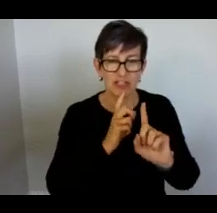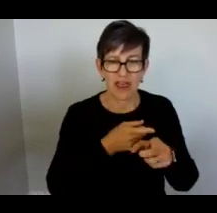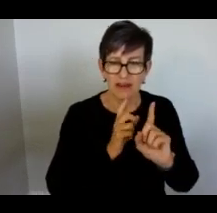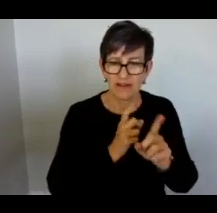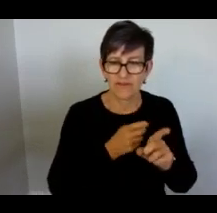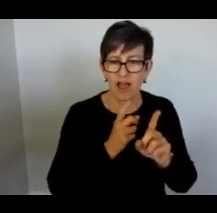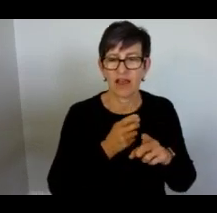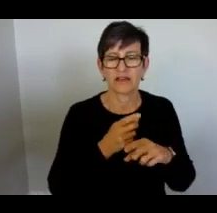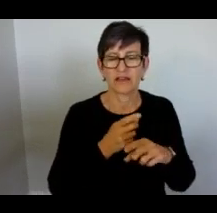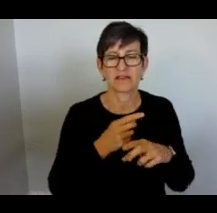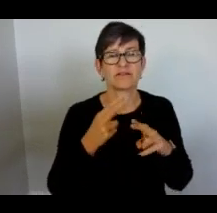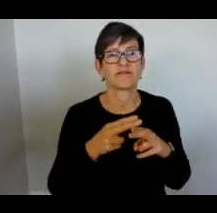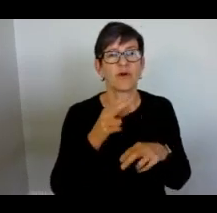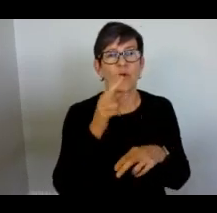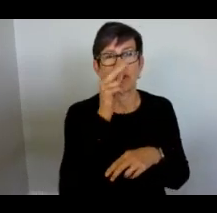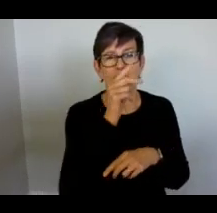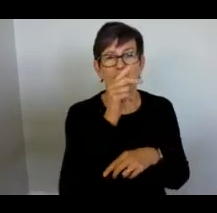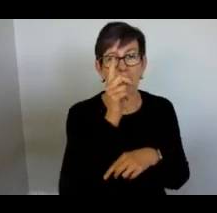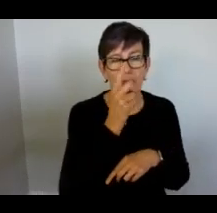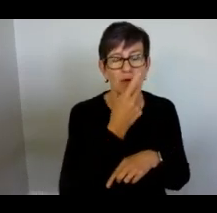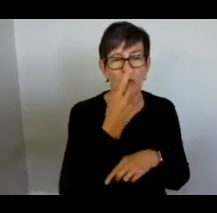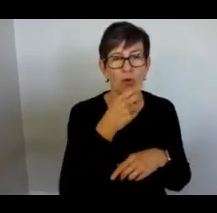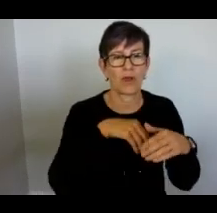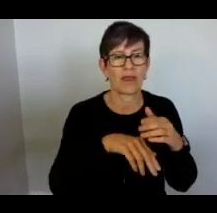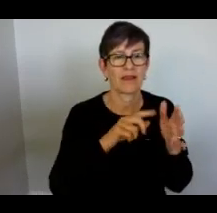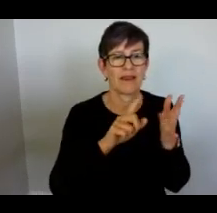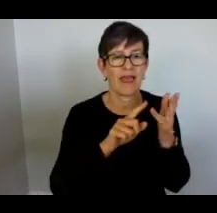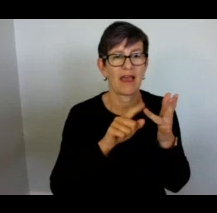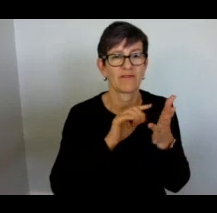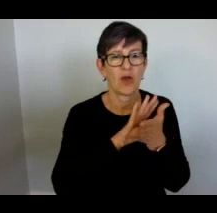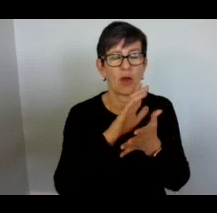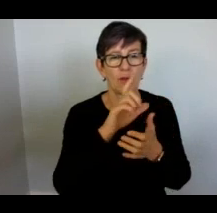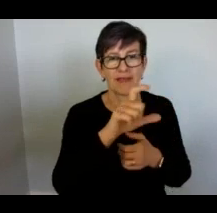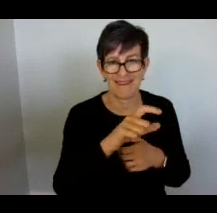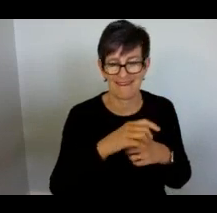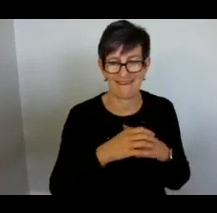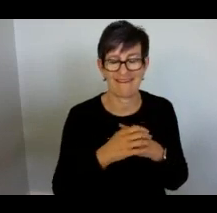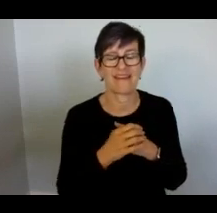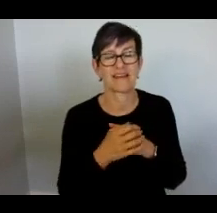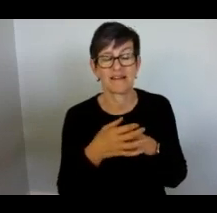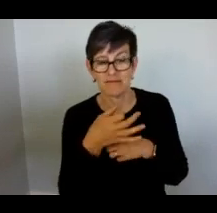in out-of-home care. They advocate for a child to make sure their views and wishes are expressed in